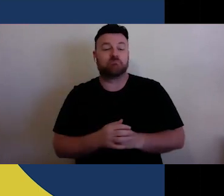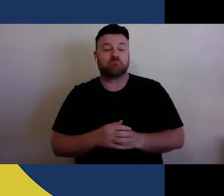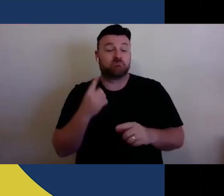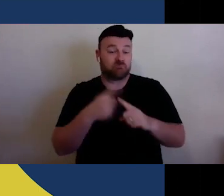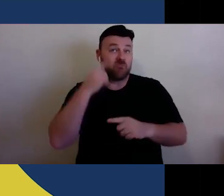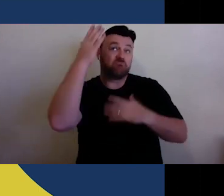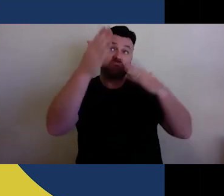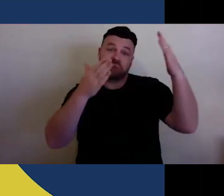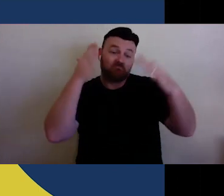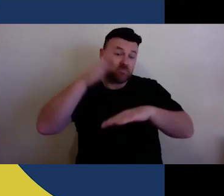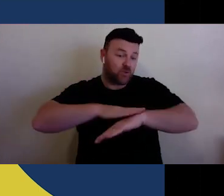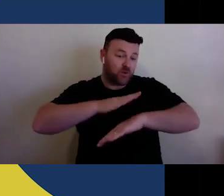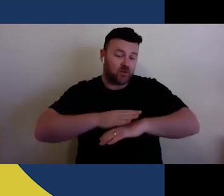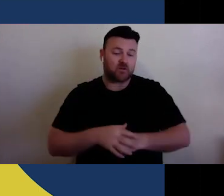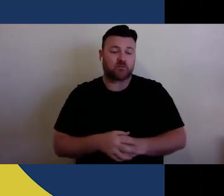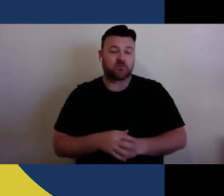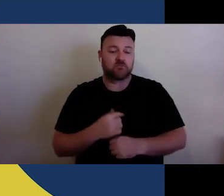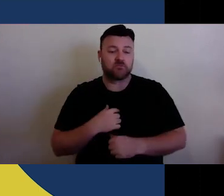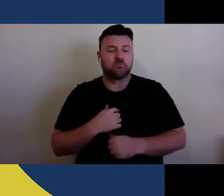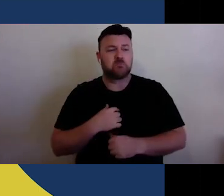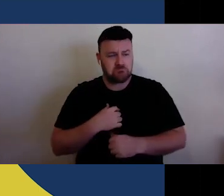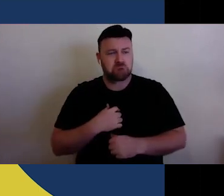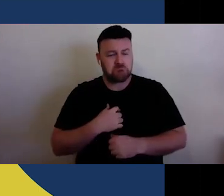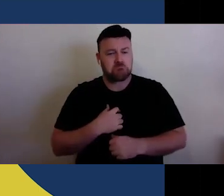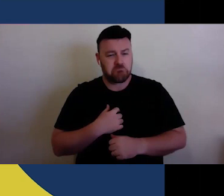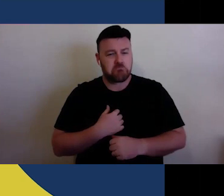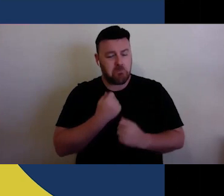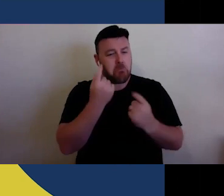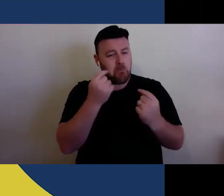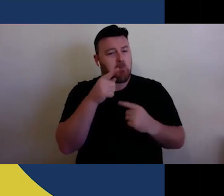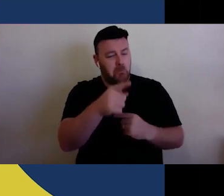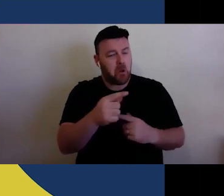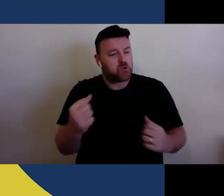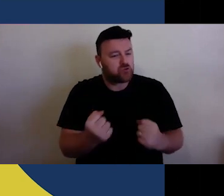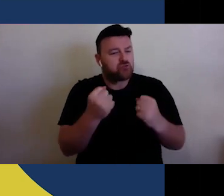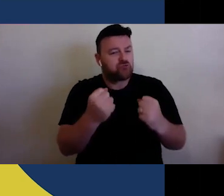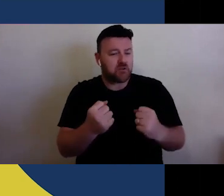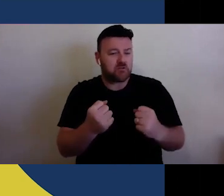while recognising the strength and capacity and resilience of our past and present